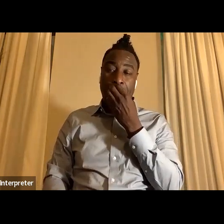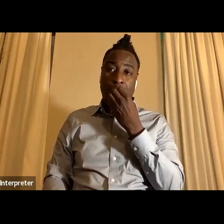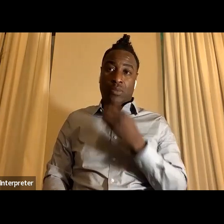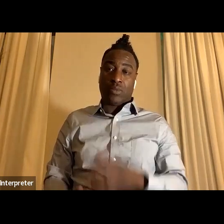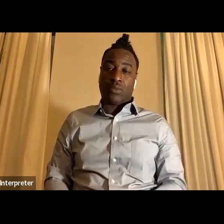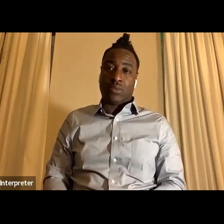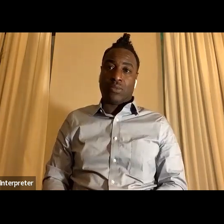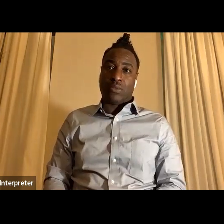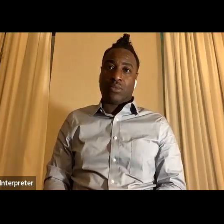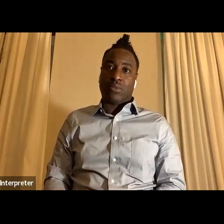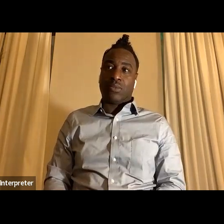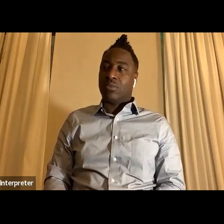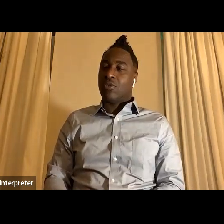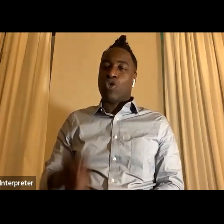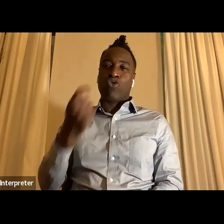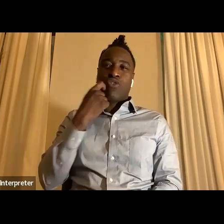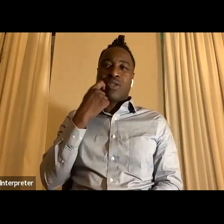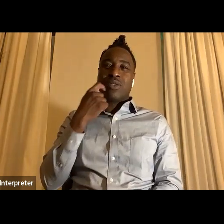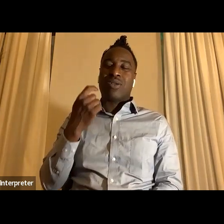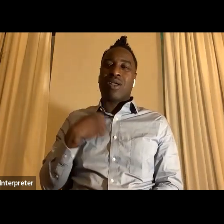like recently I was in Florida and a tattoo, really.